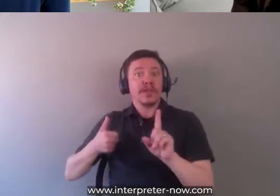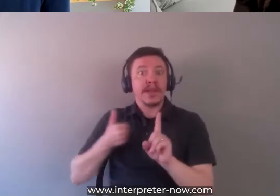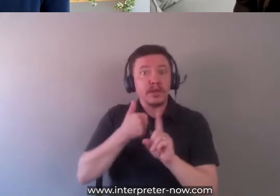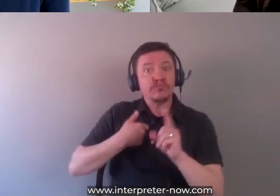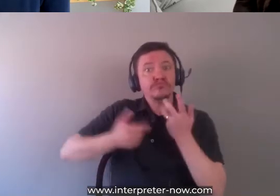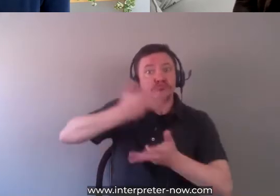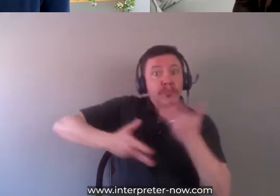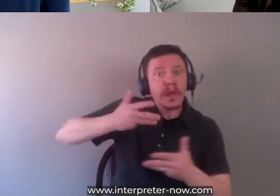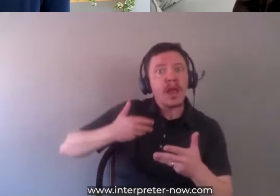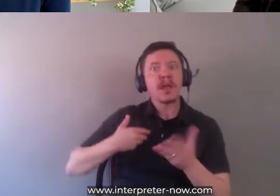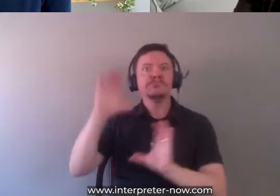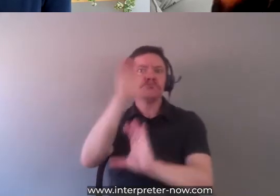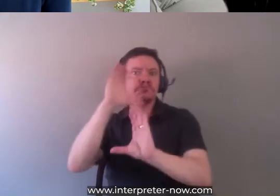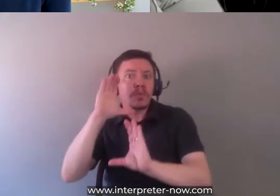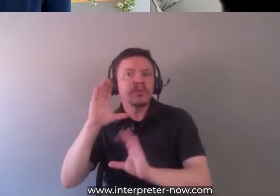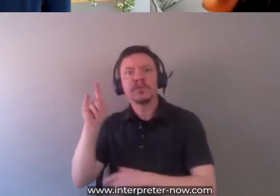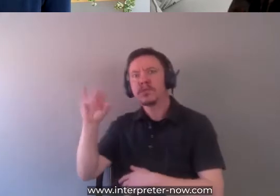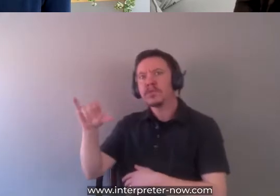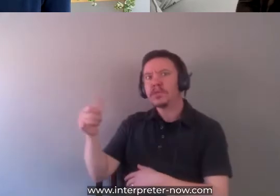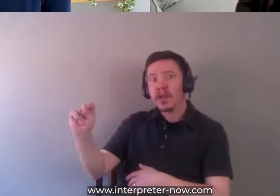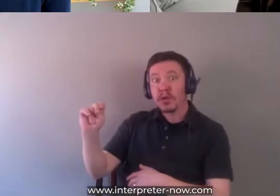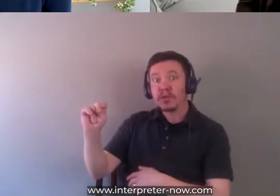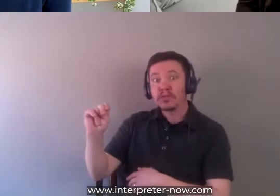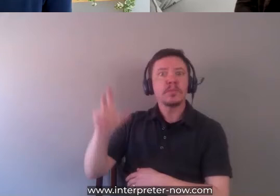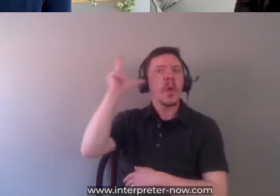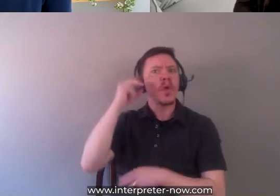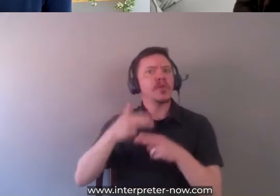have looked up something related to Dolly Parton, because you heard her name mentioned.